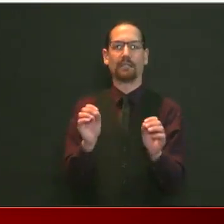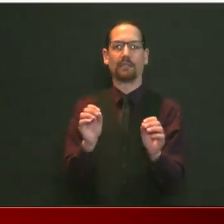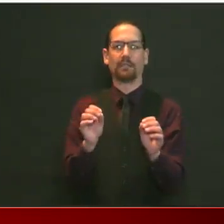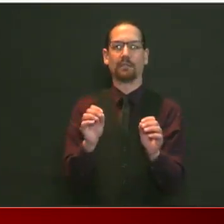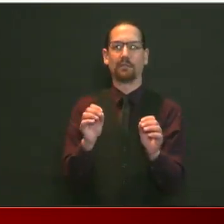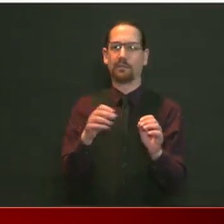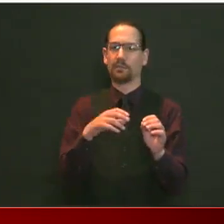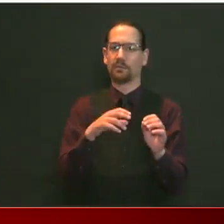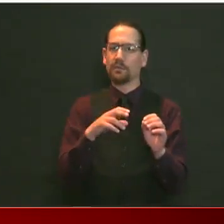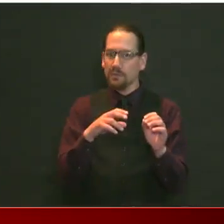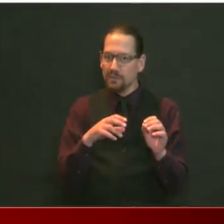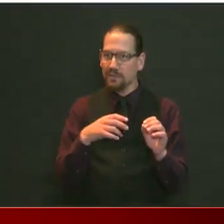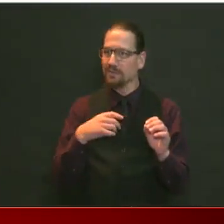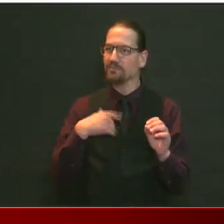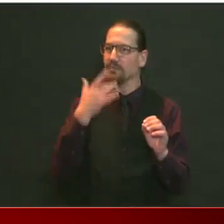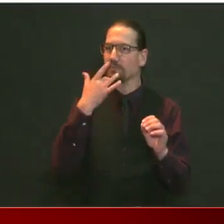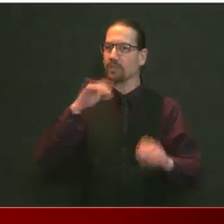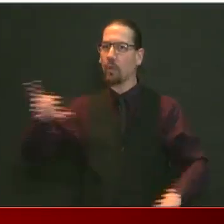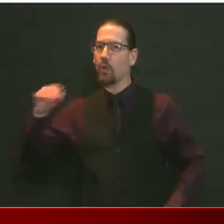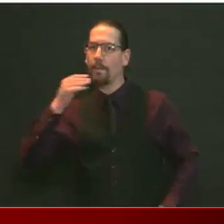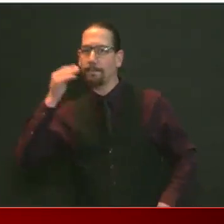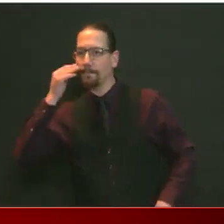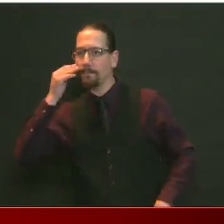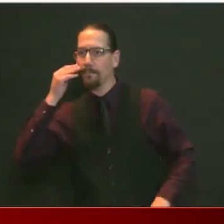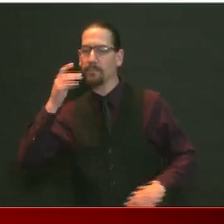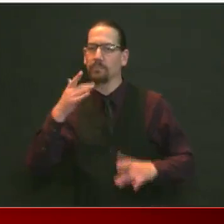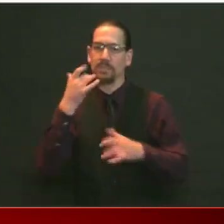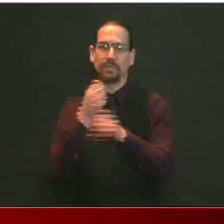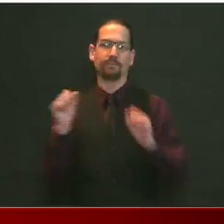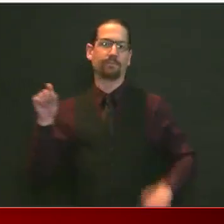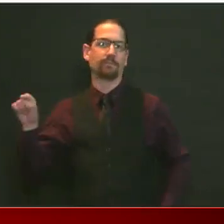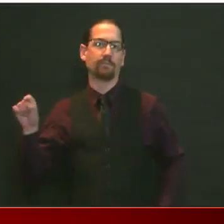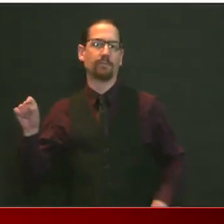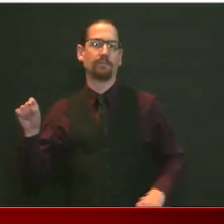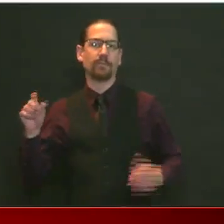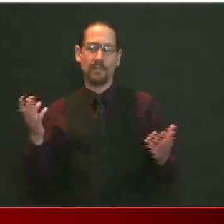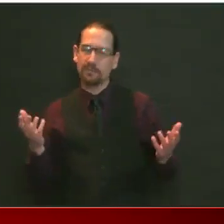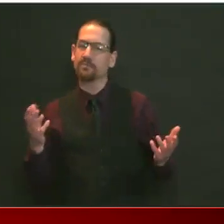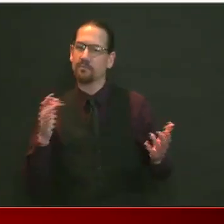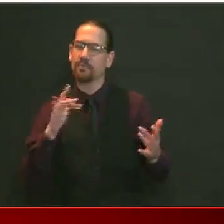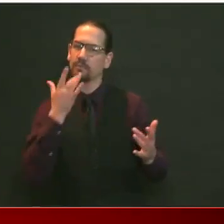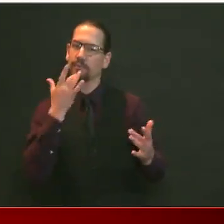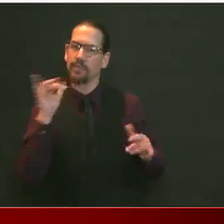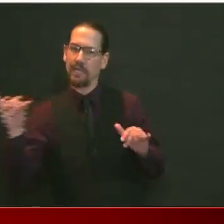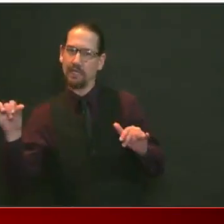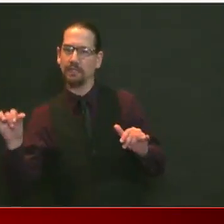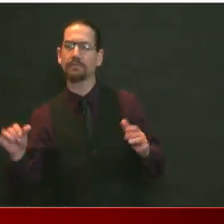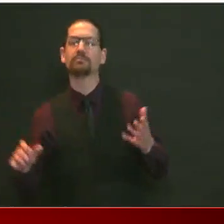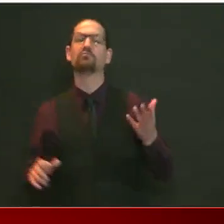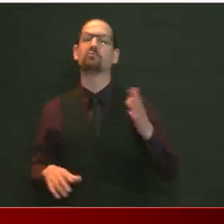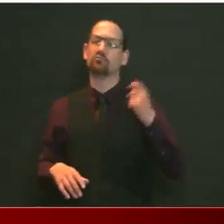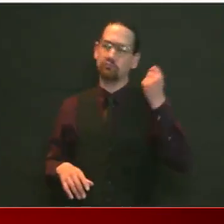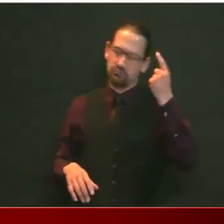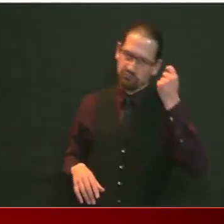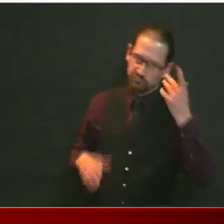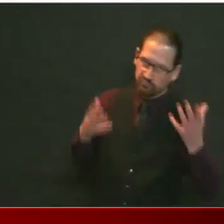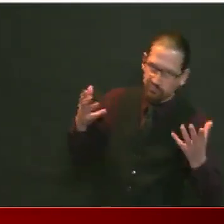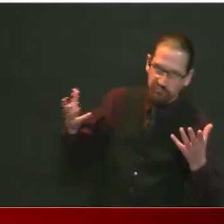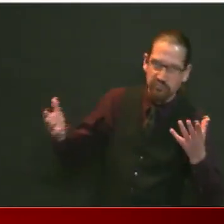ARE SAYING NO, I'M GOOD, THANKS. I'M GOOD WORKING AT HOME. NO NEED FOR ME TO GET BACK INTO THE OFFICE.